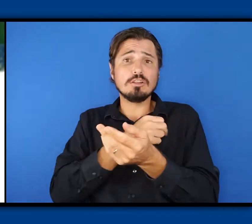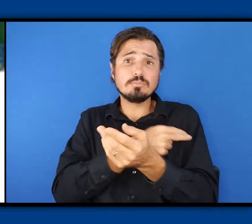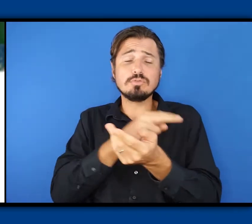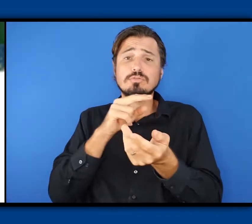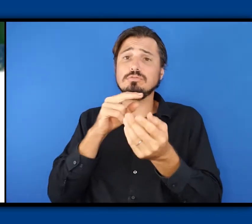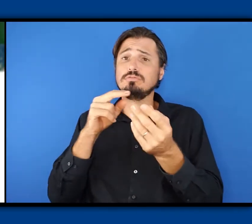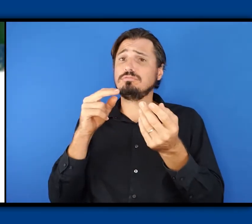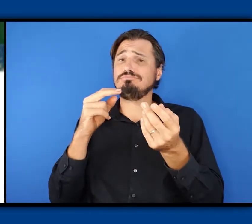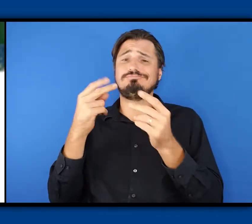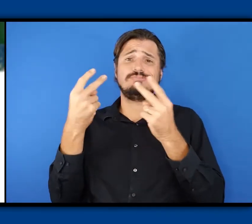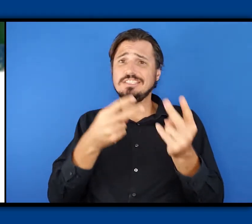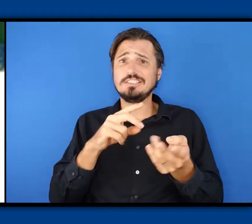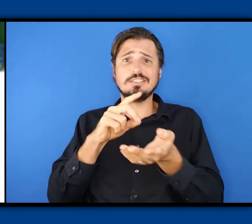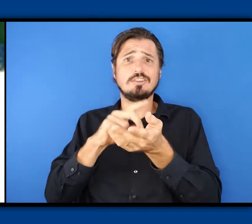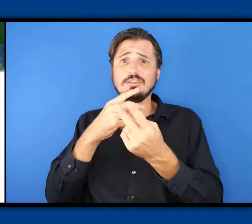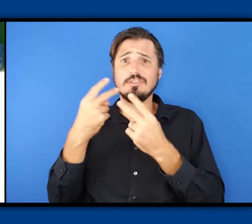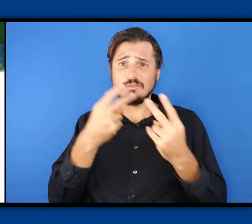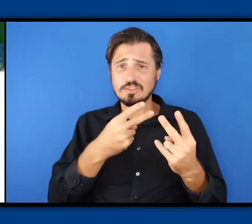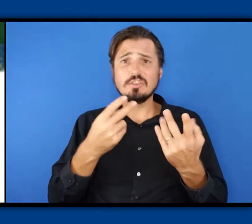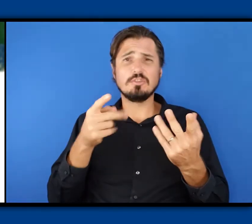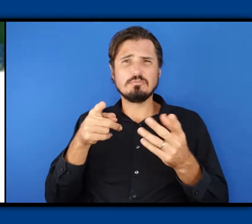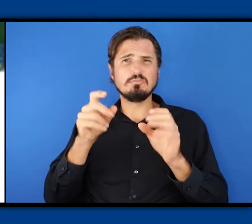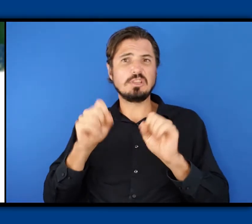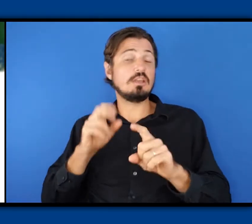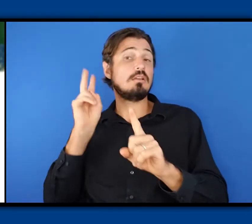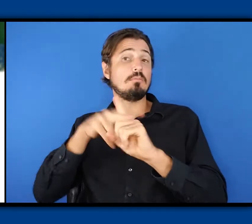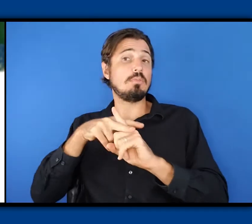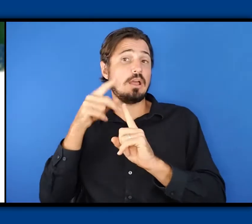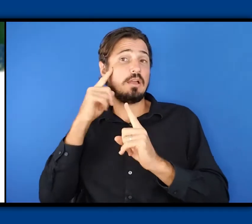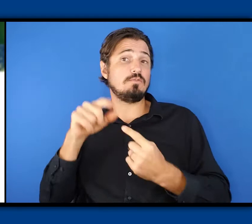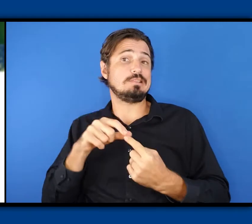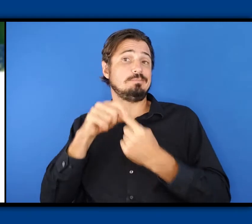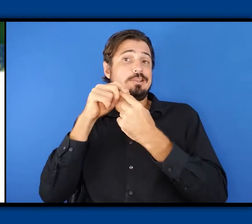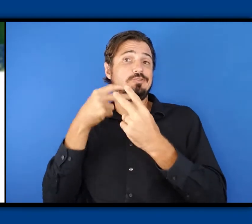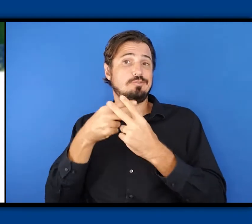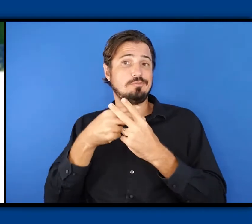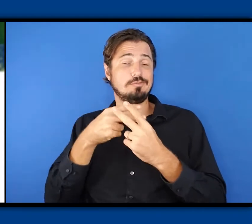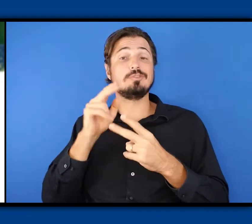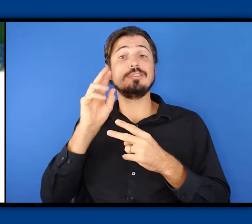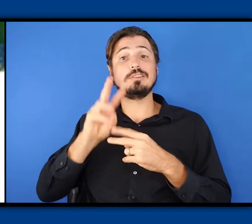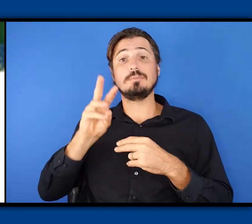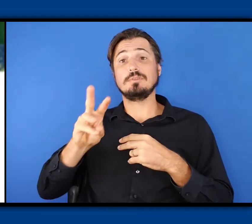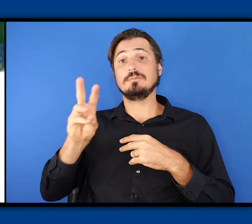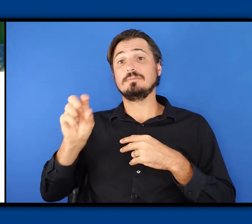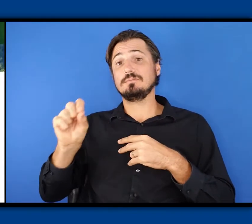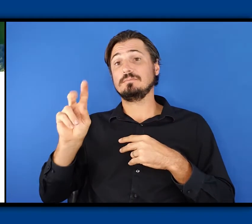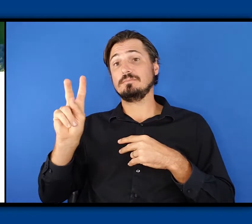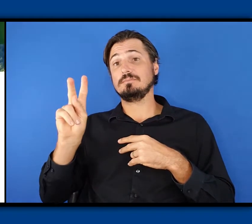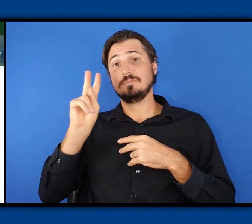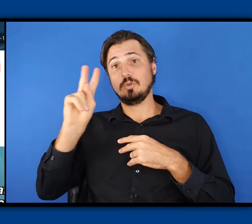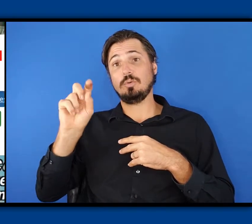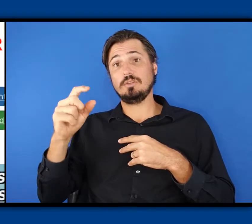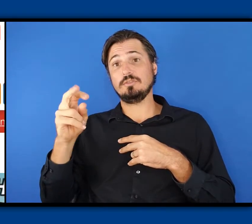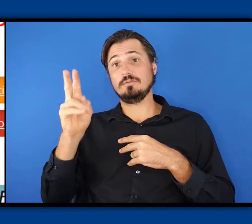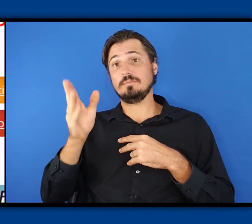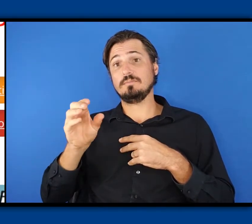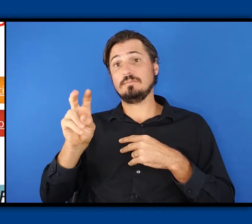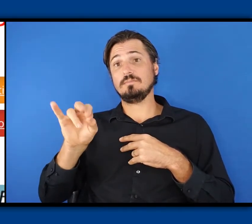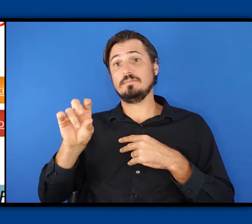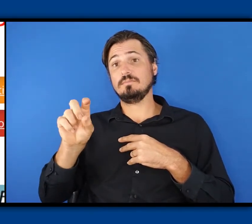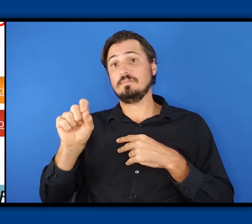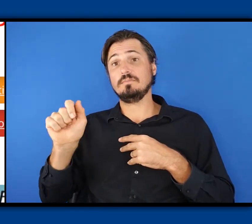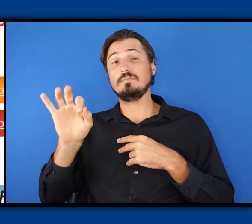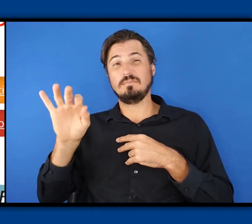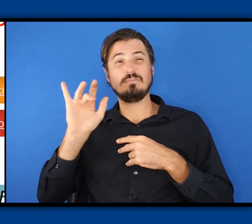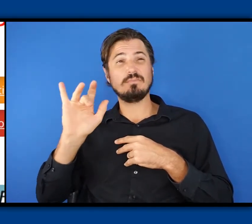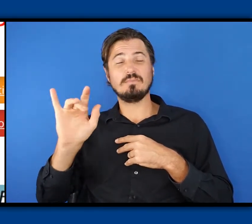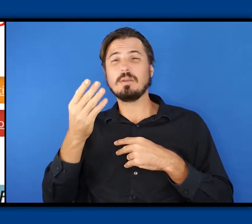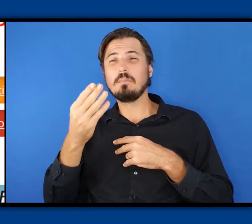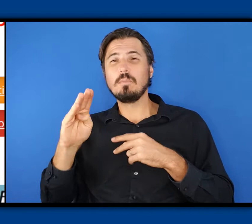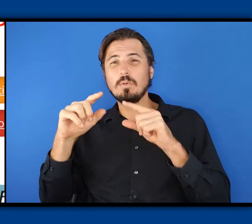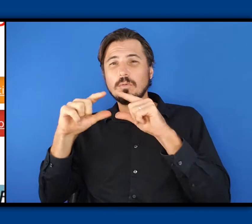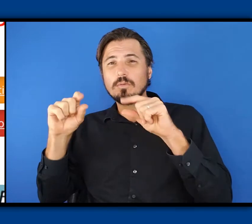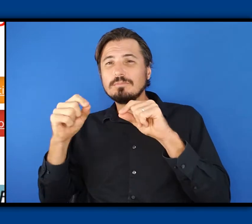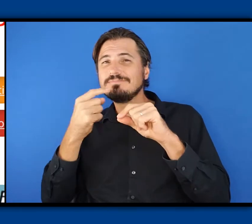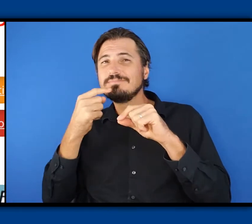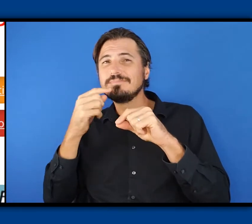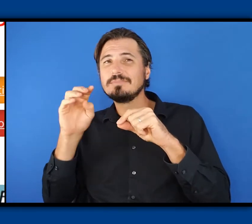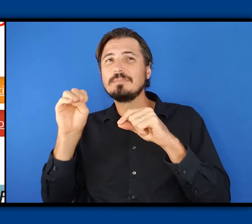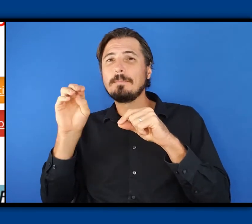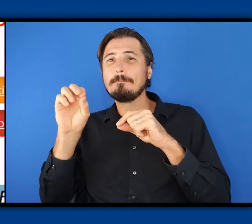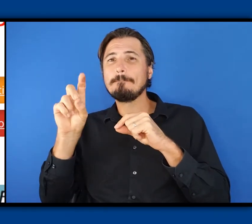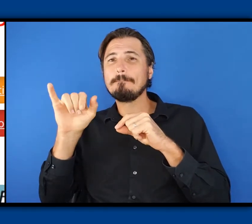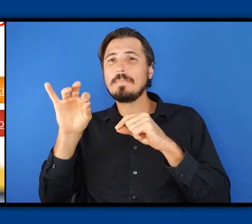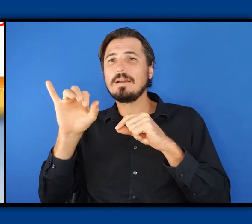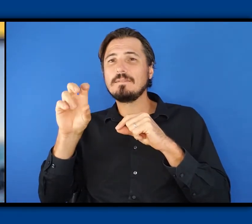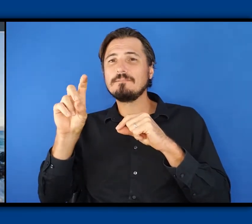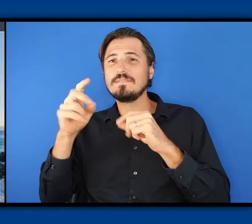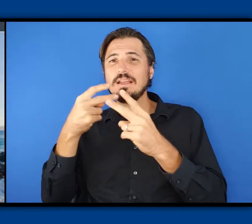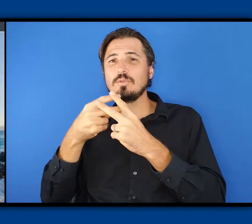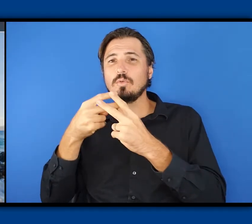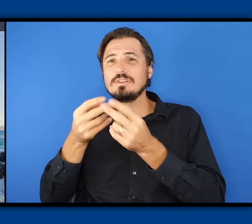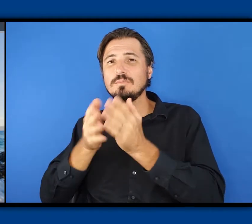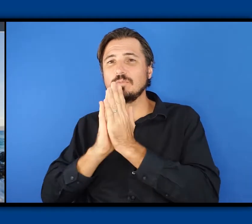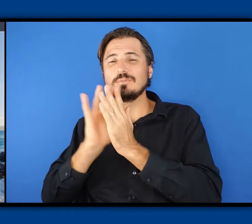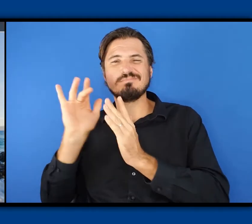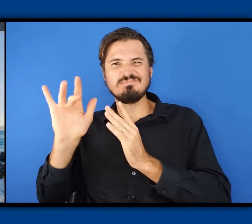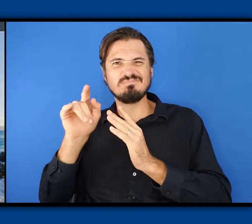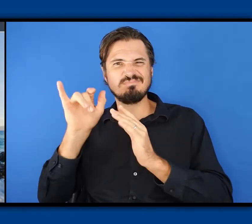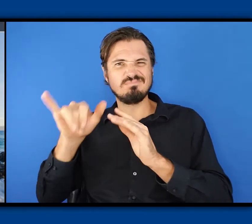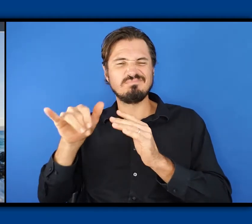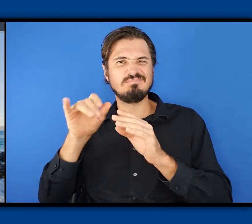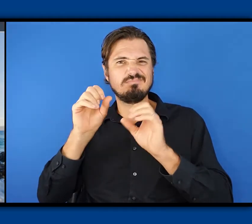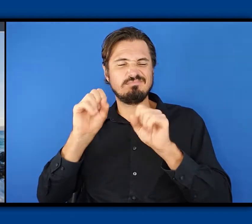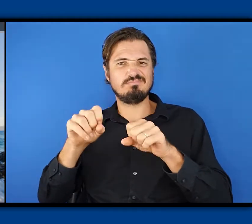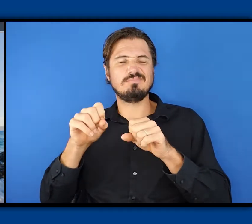for a modified quarantine, please visit www.kauai.gov/COVID-19 and click on the “modified quarantine request” button at the top of the page. Transpac travelers seeking a modified